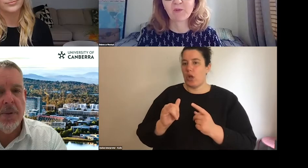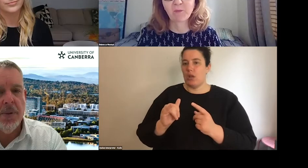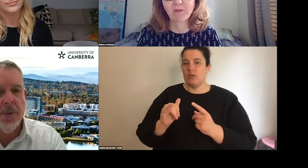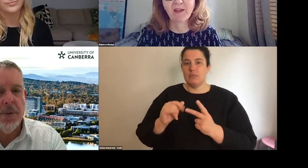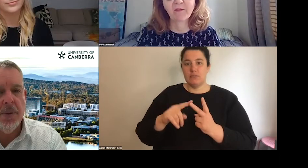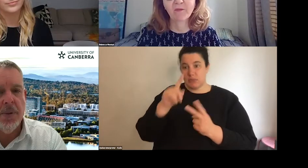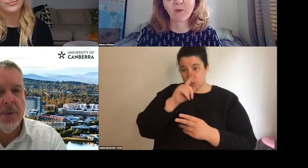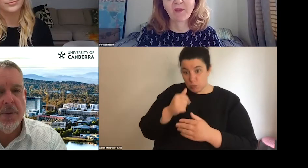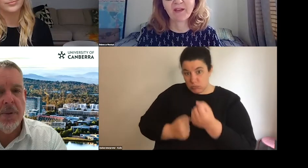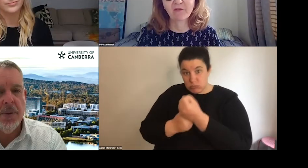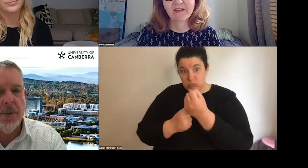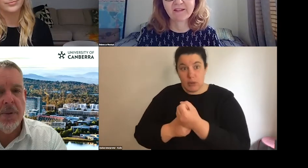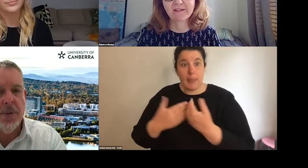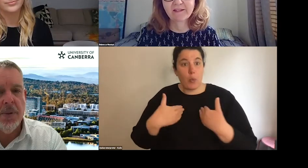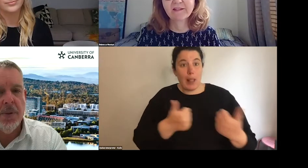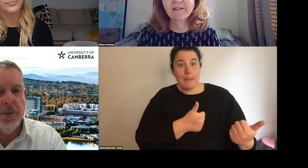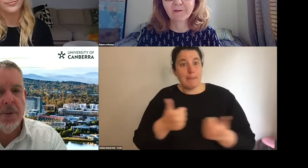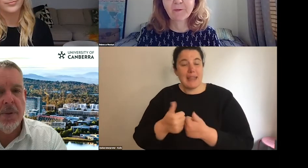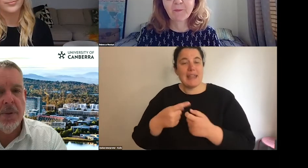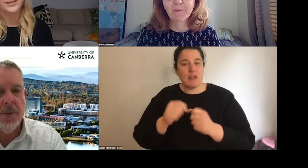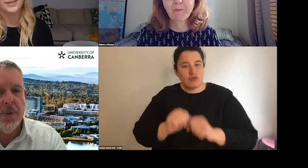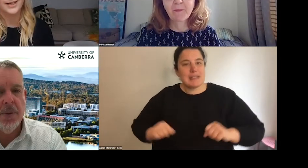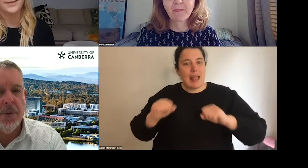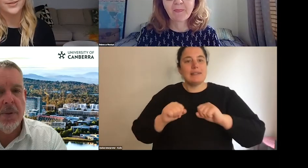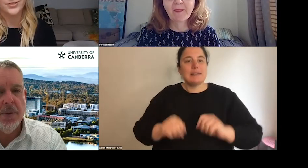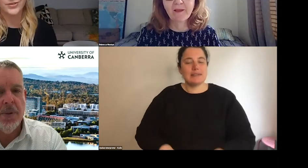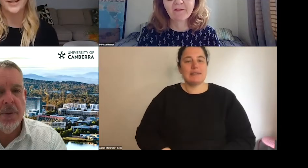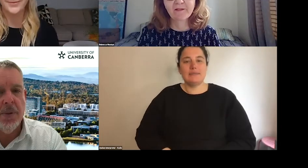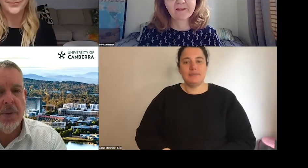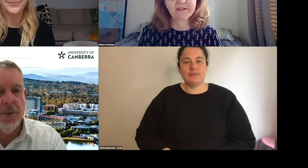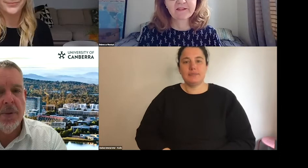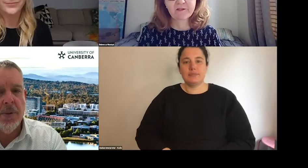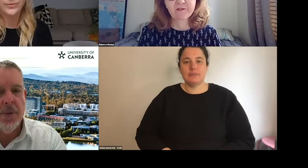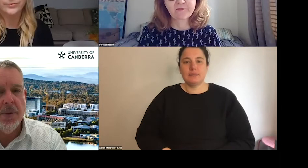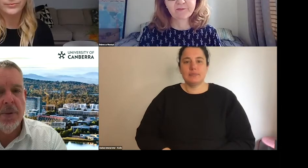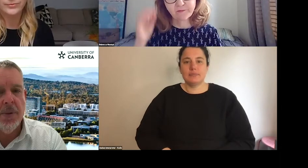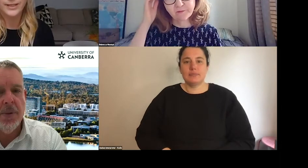wellbeing and resilience? Yeah, for sure. Can you hear me OK?